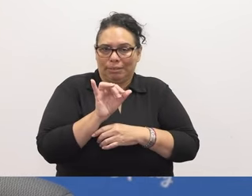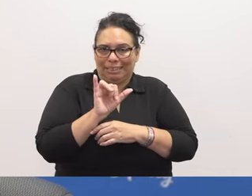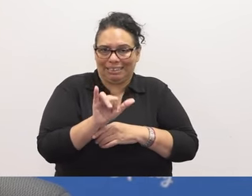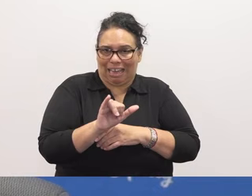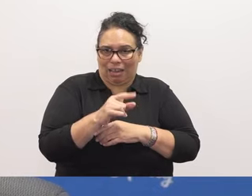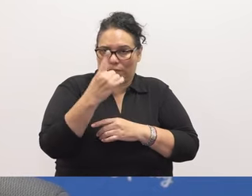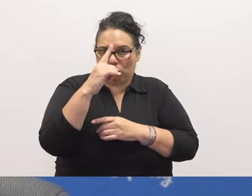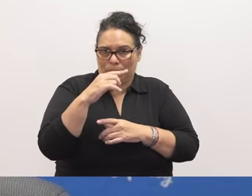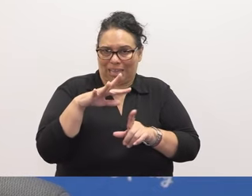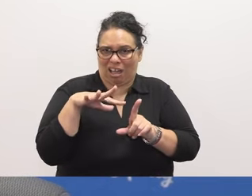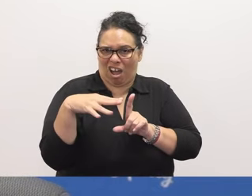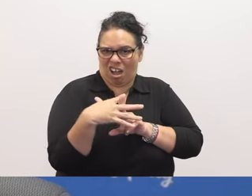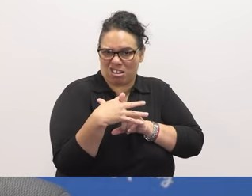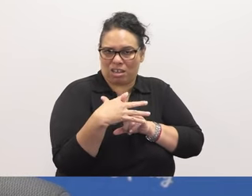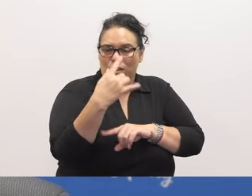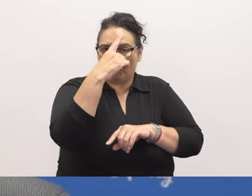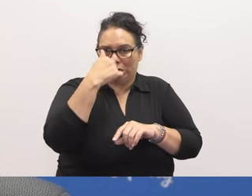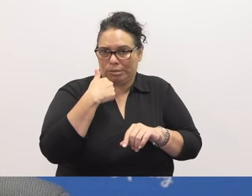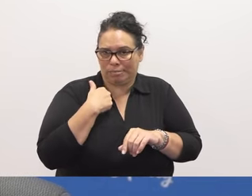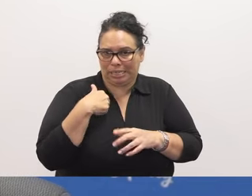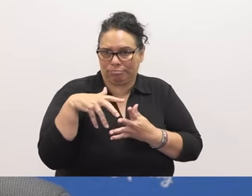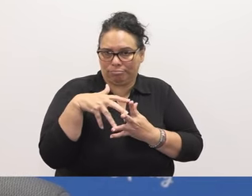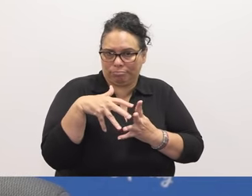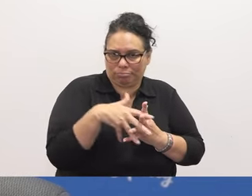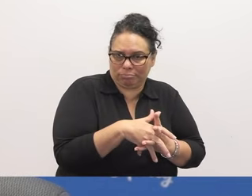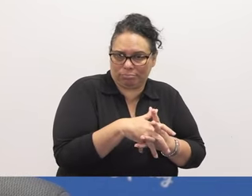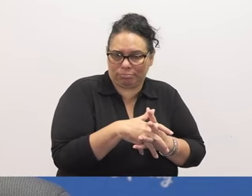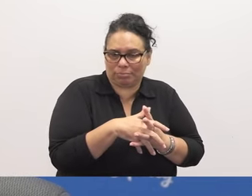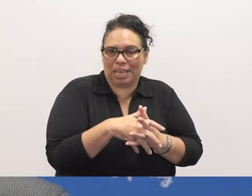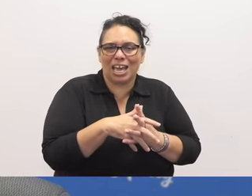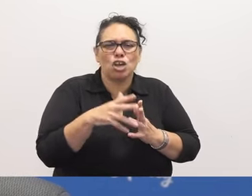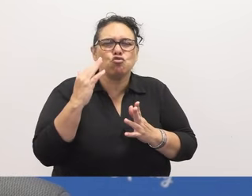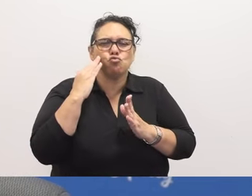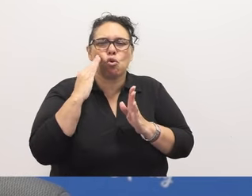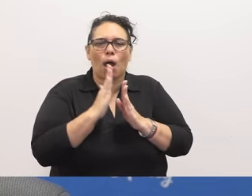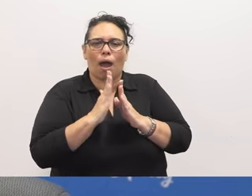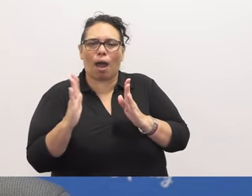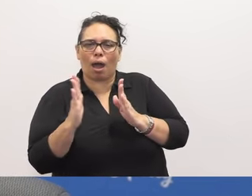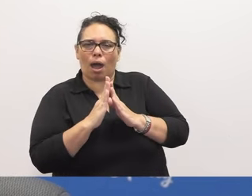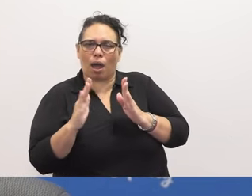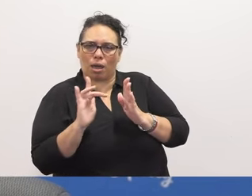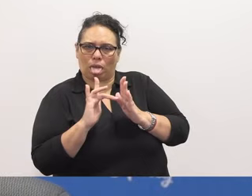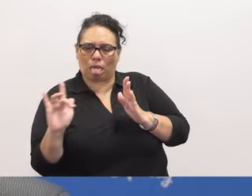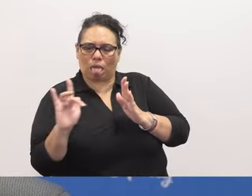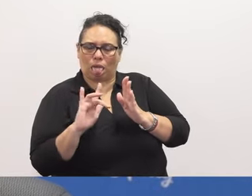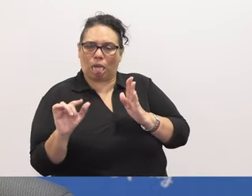is anchored in our enclosing gaps for our highest needs students.